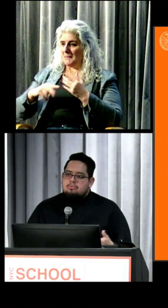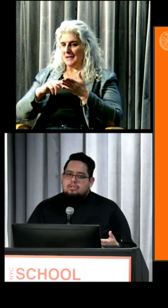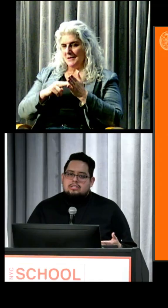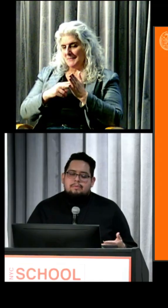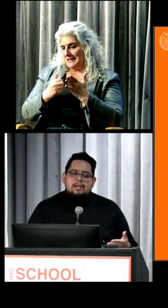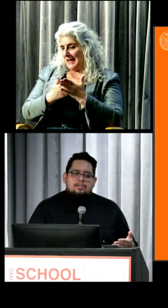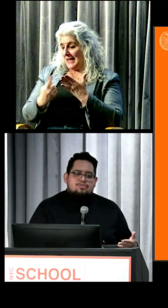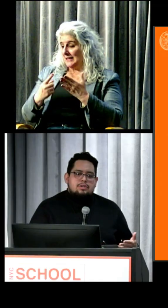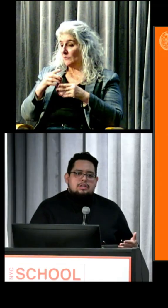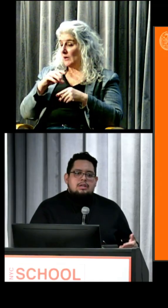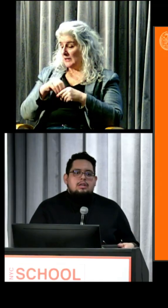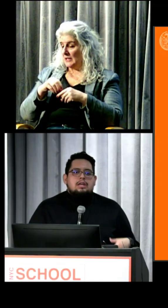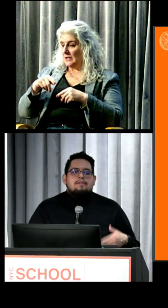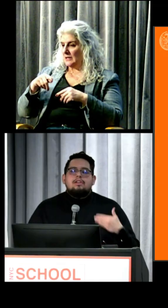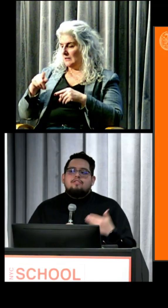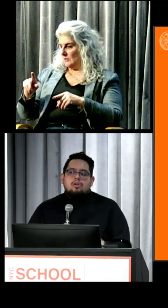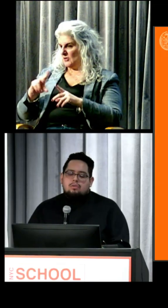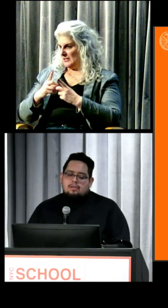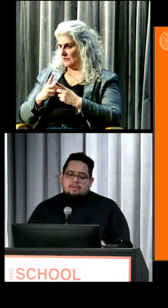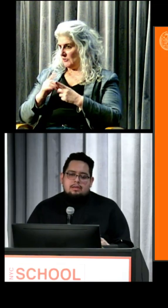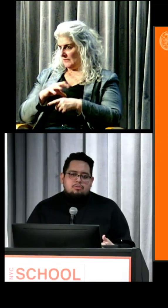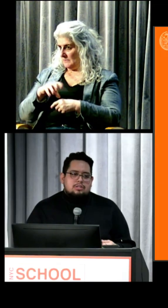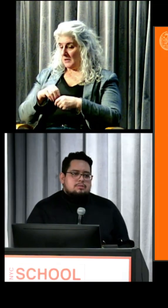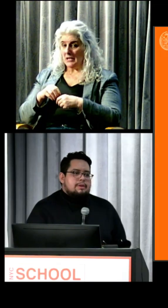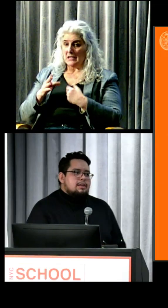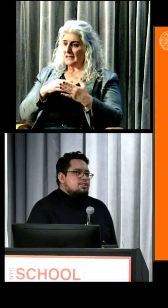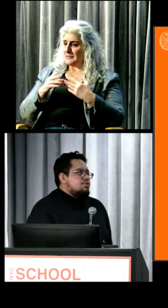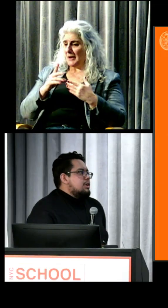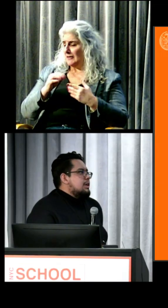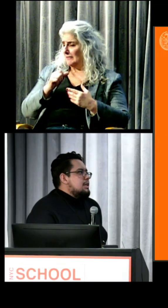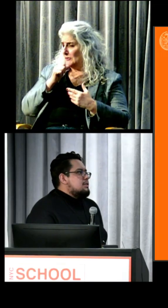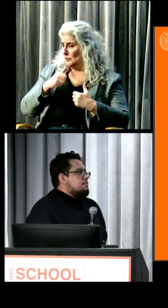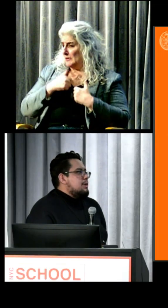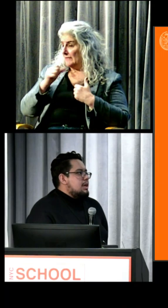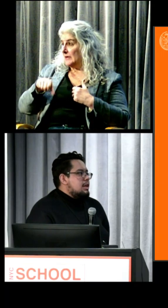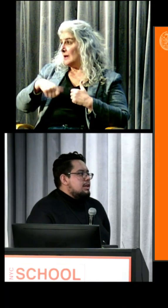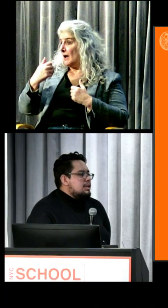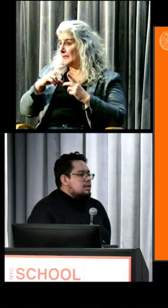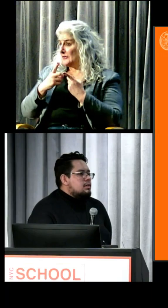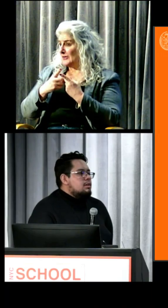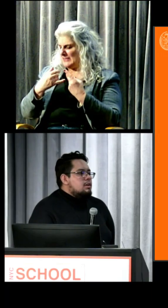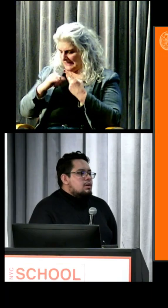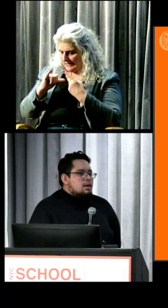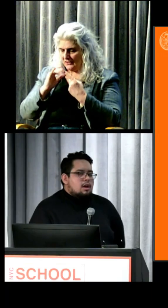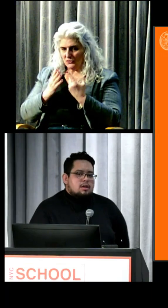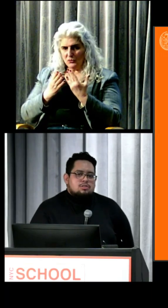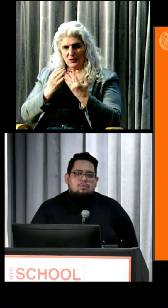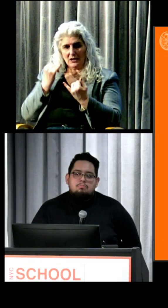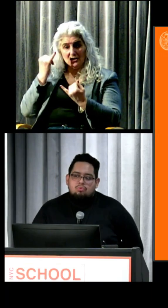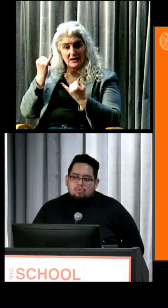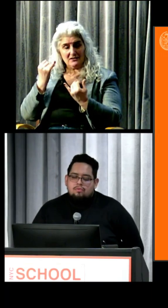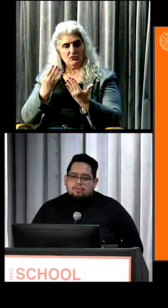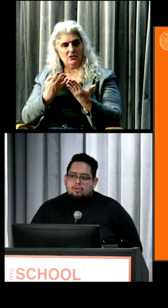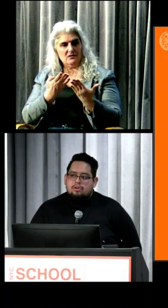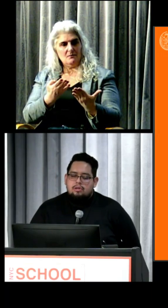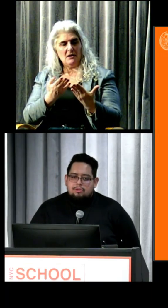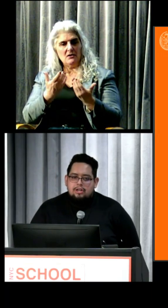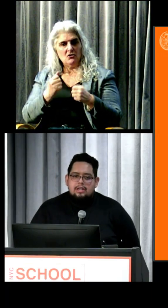equally important to us as them understanding the data, I would say.